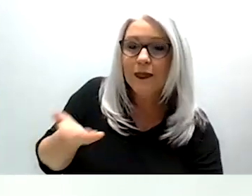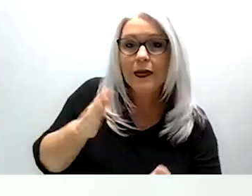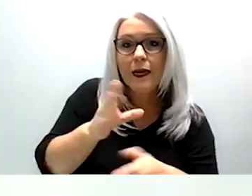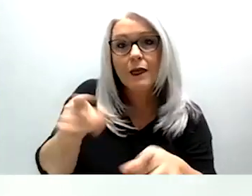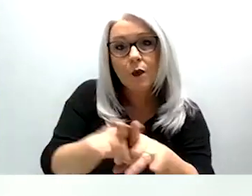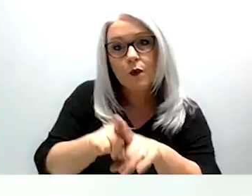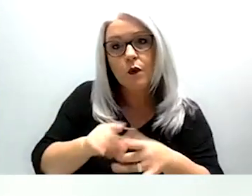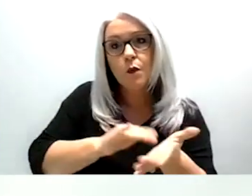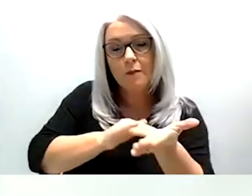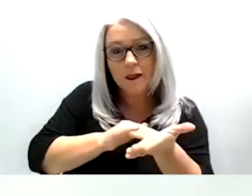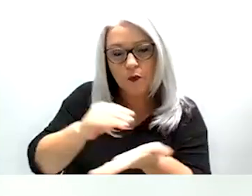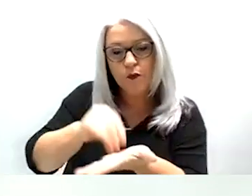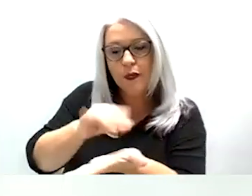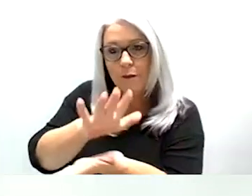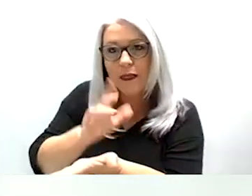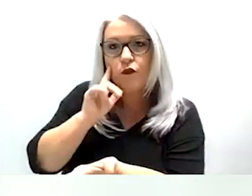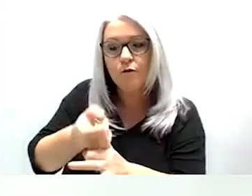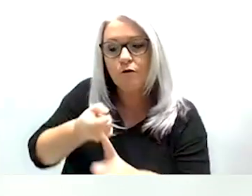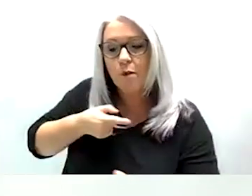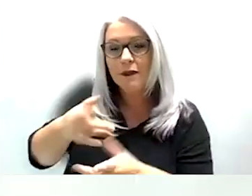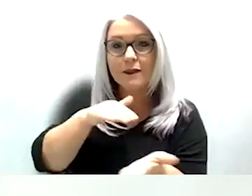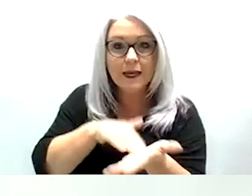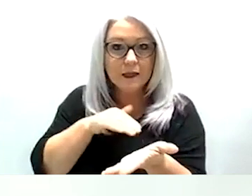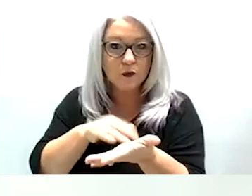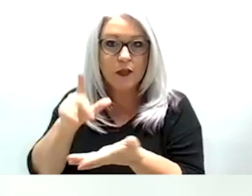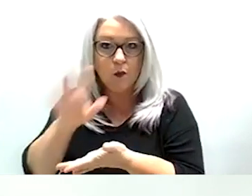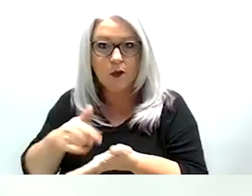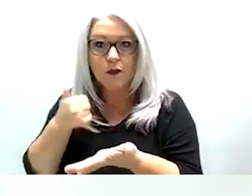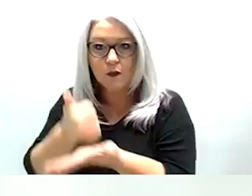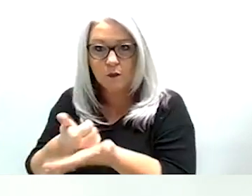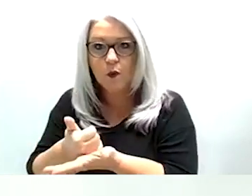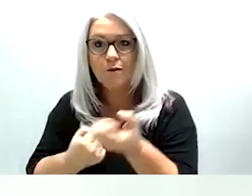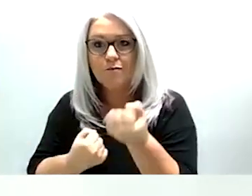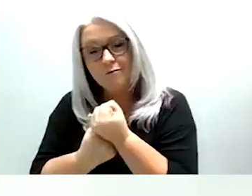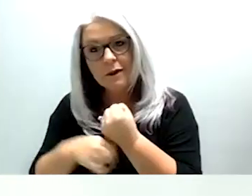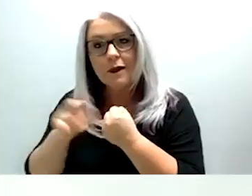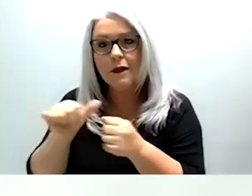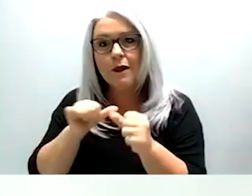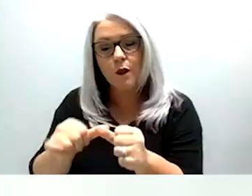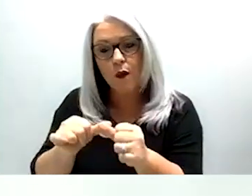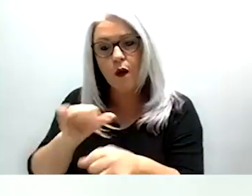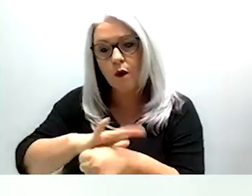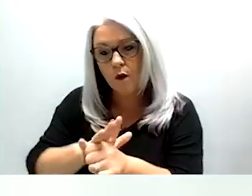from a doctor that supports the fact that he has a long COVID diagnosis and how that directly